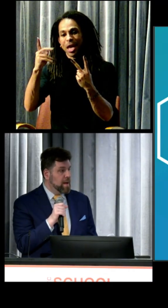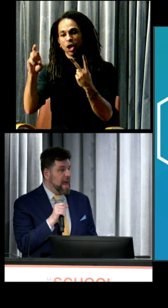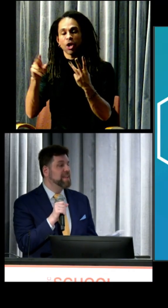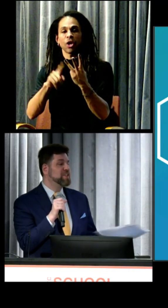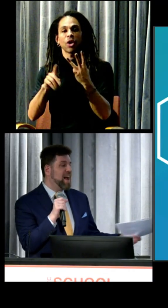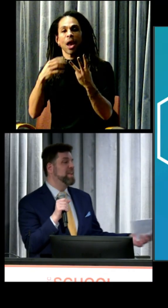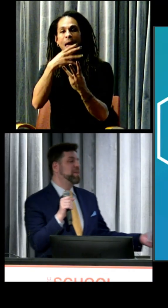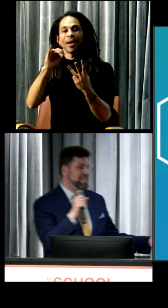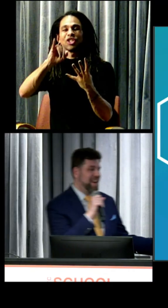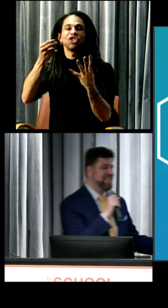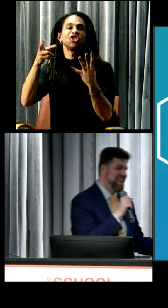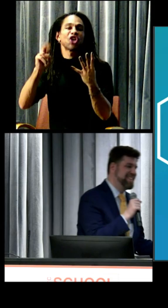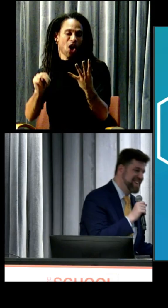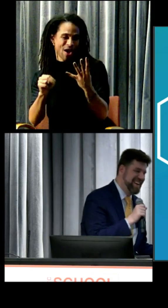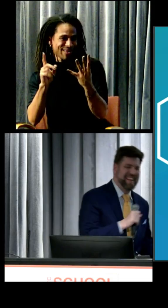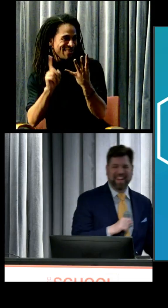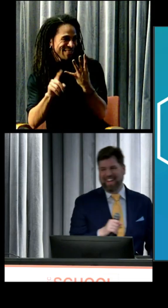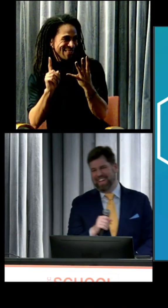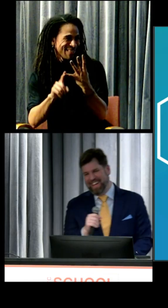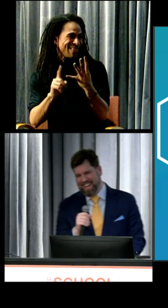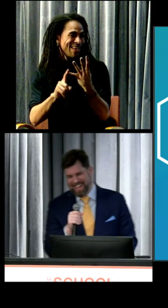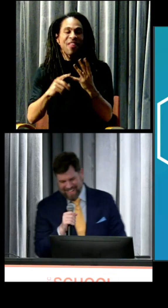success of the redesign of 14th Street.